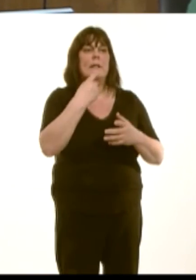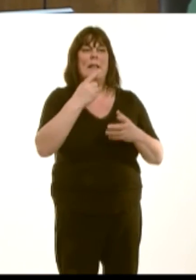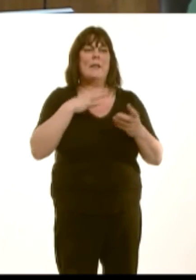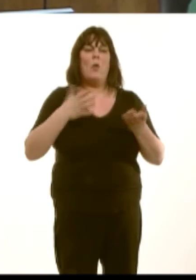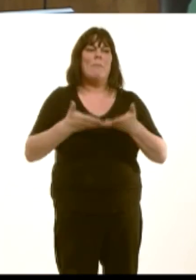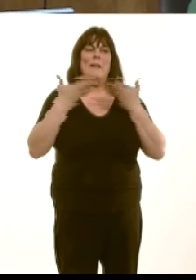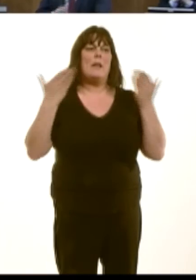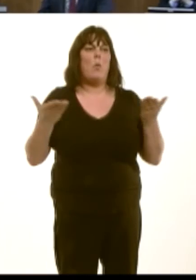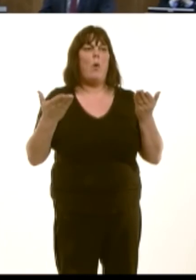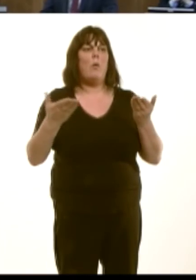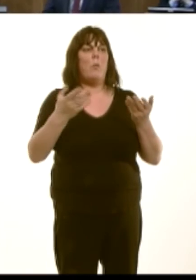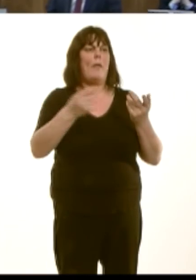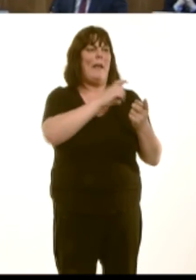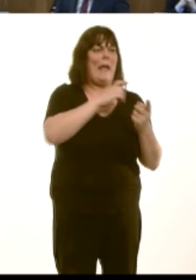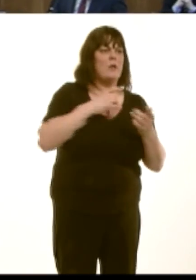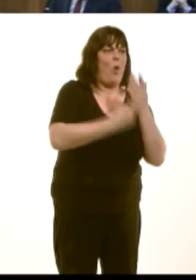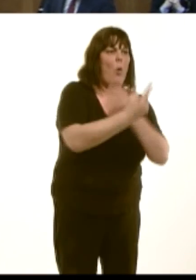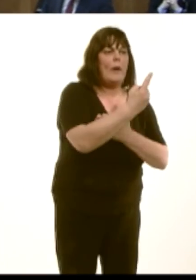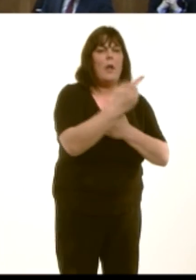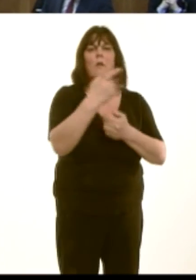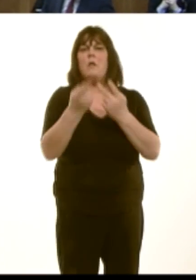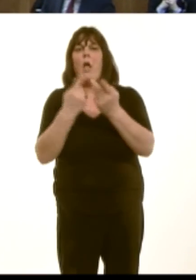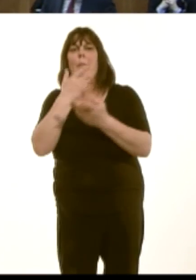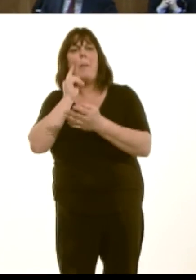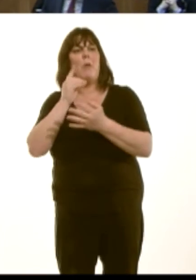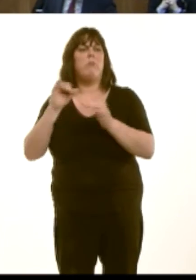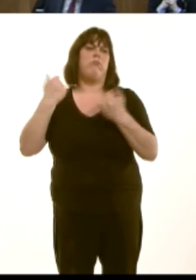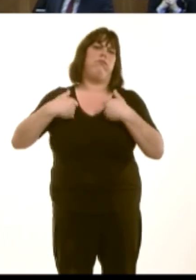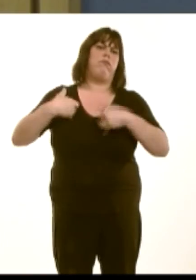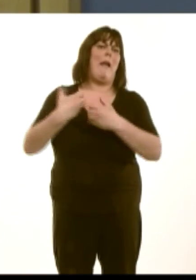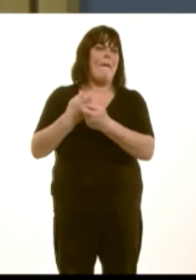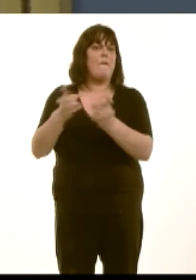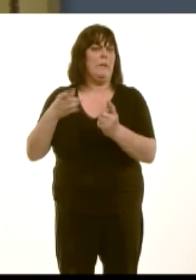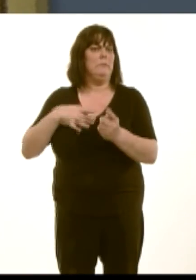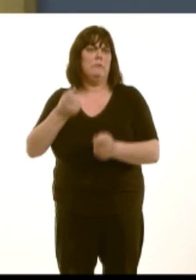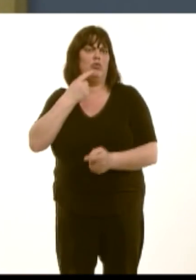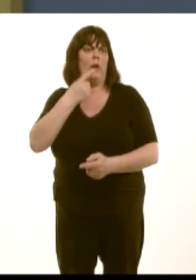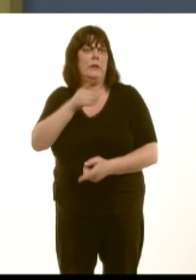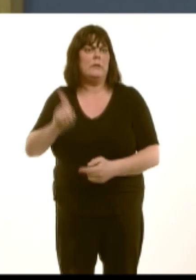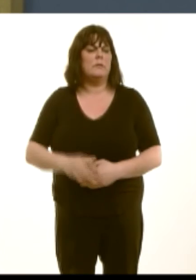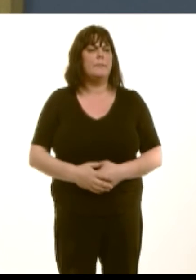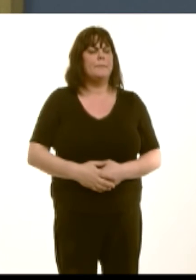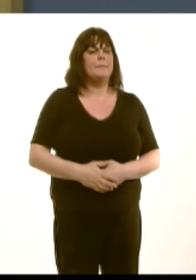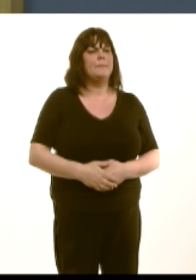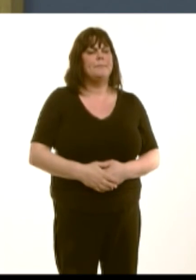conditions. Julie Morgan: I thank the First Minister for that response, and I note that he agrees with